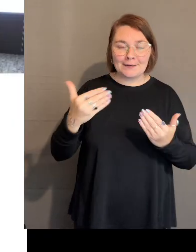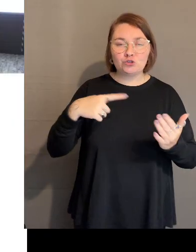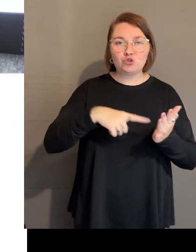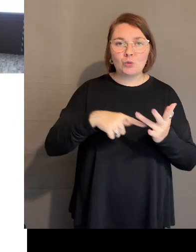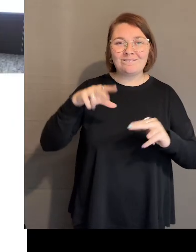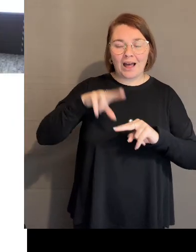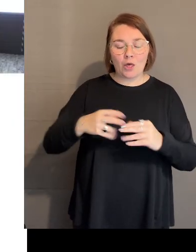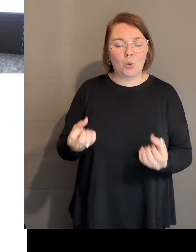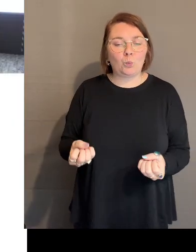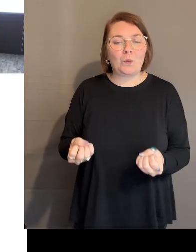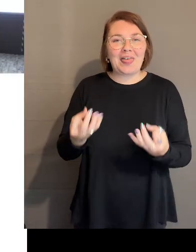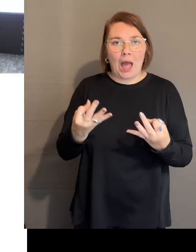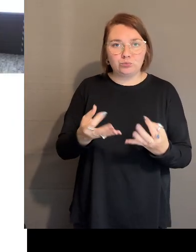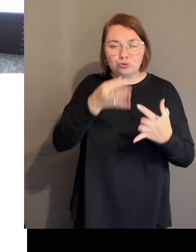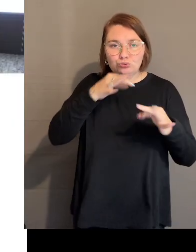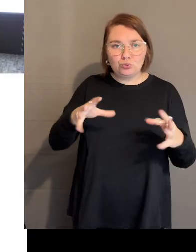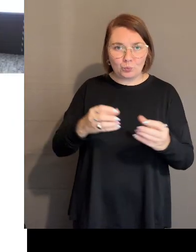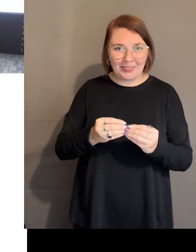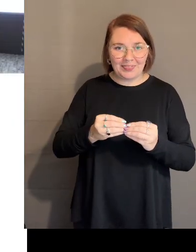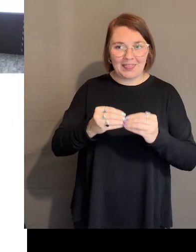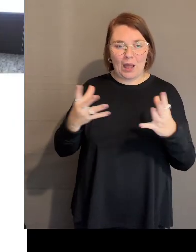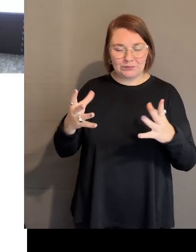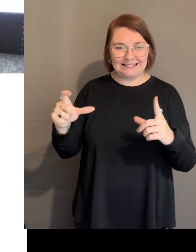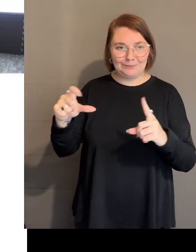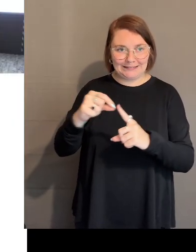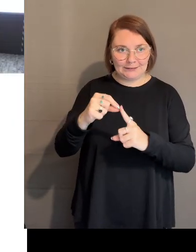Compared to fathers without… children without CP.